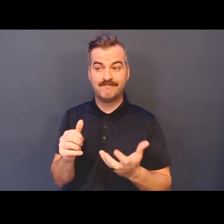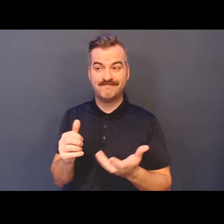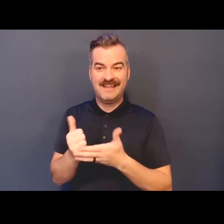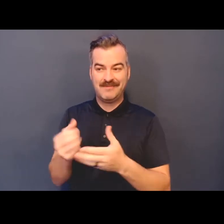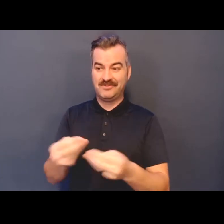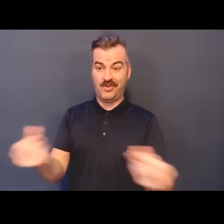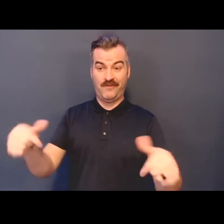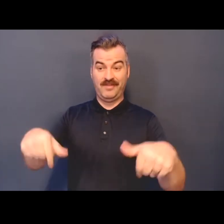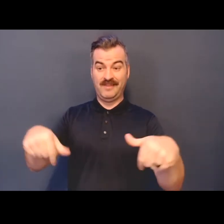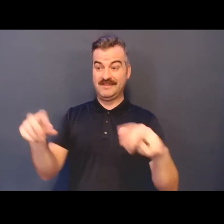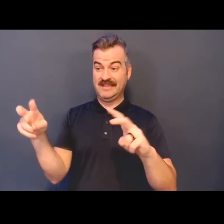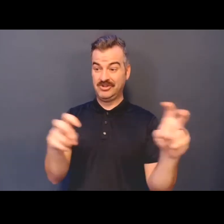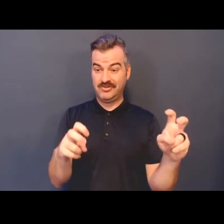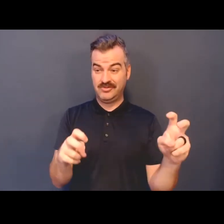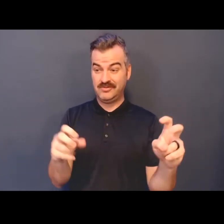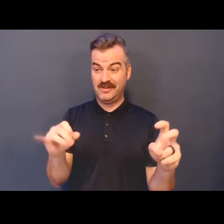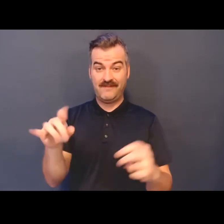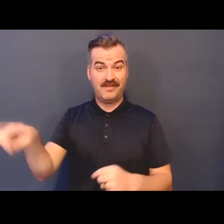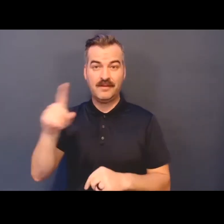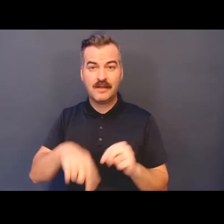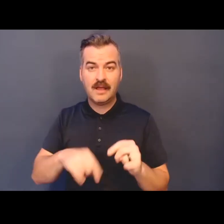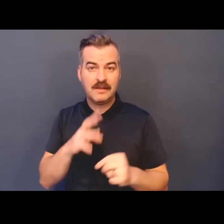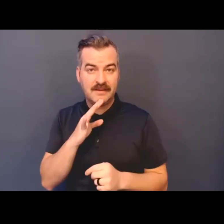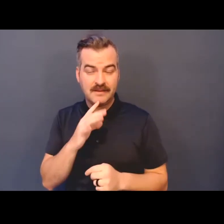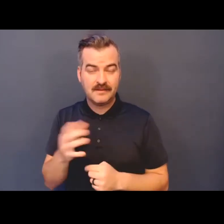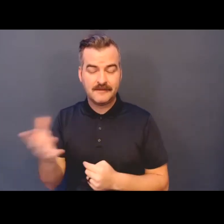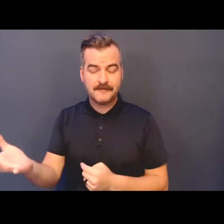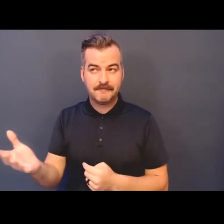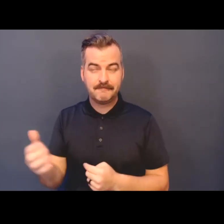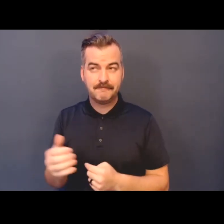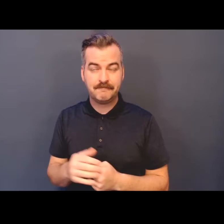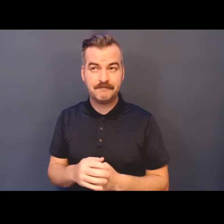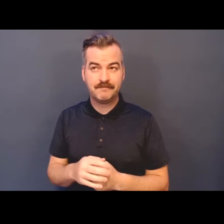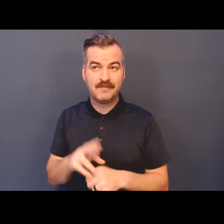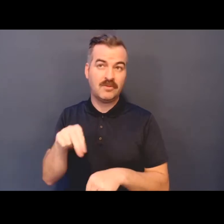issues at hand with non speaking intellectually disabled patients, the norms of patient centered